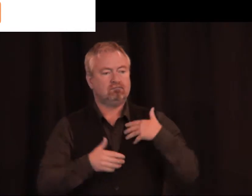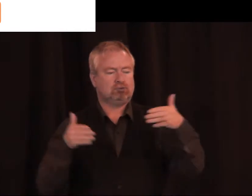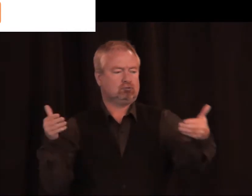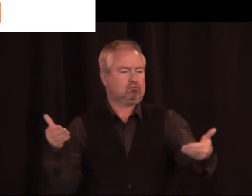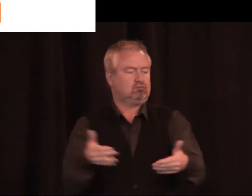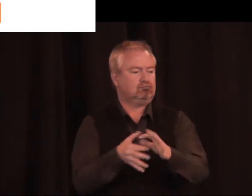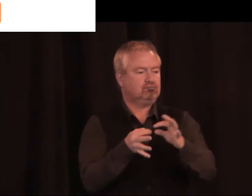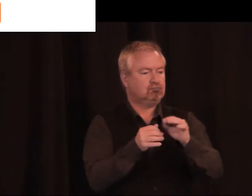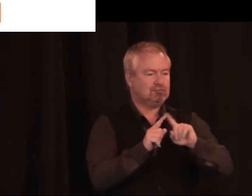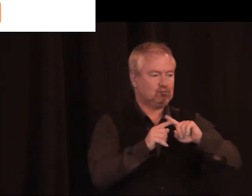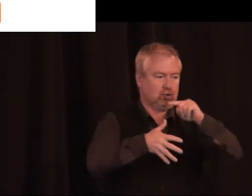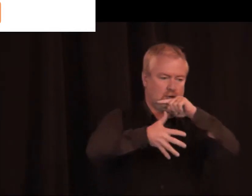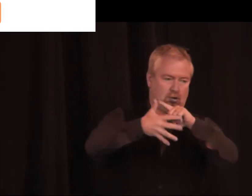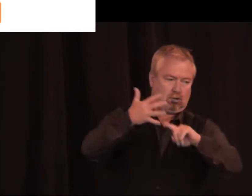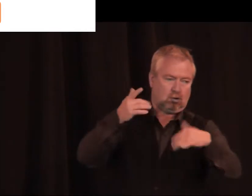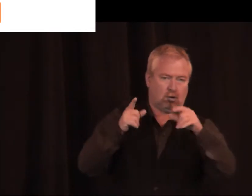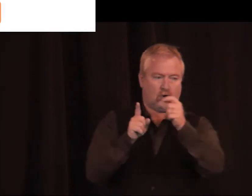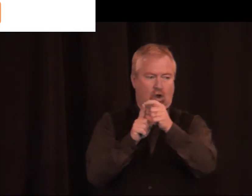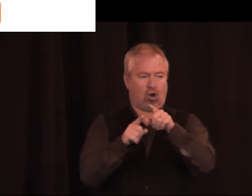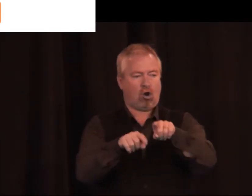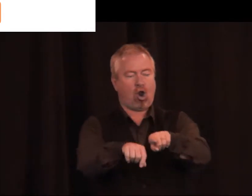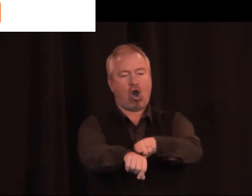that I've been a part of for almost the last ten years.